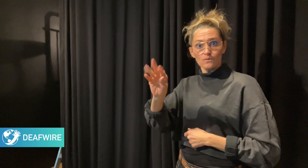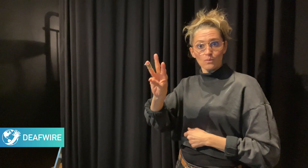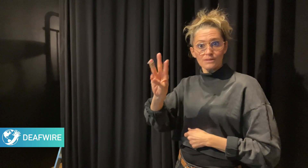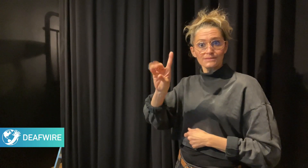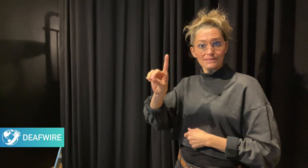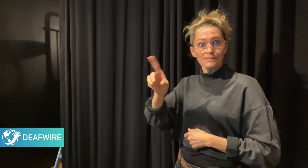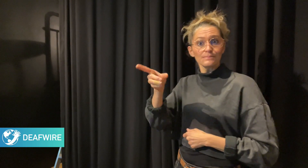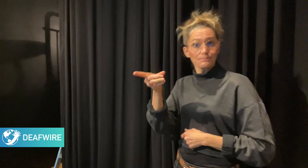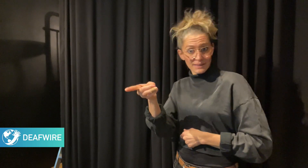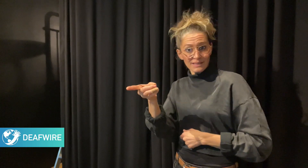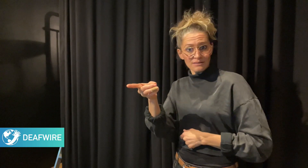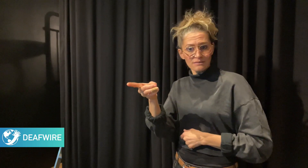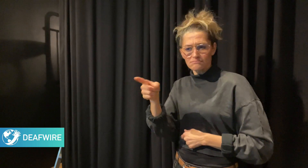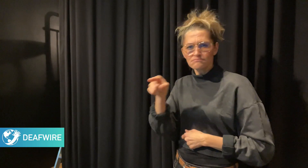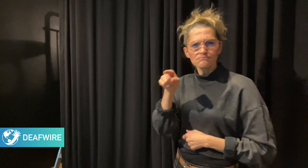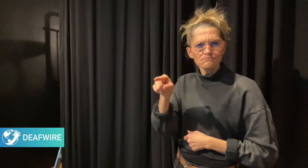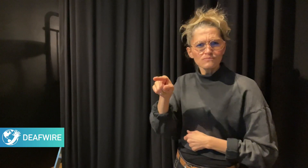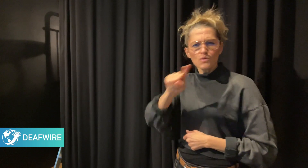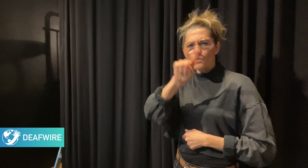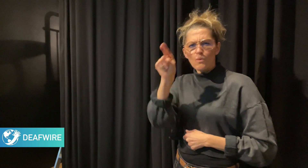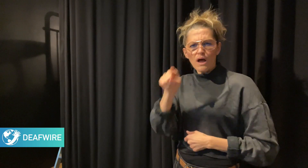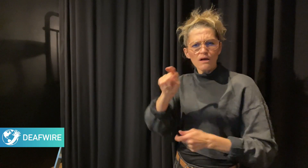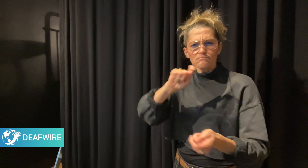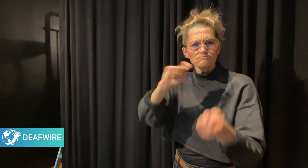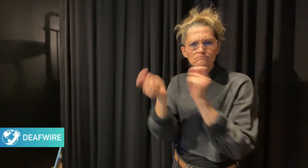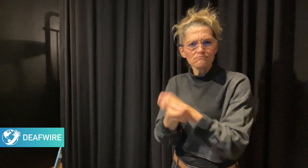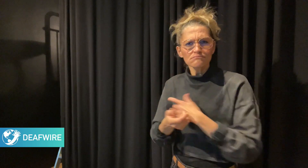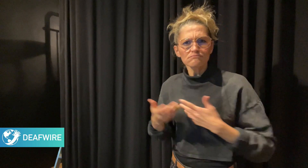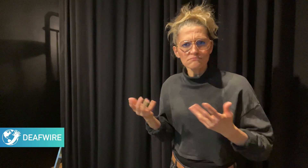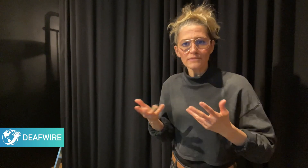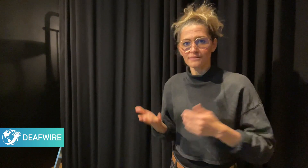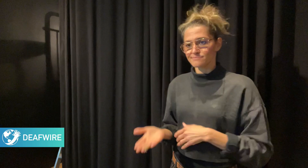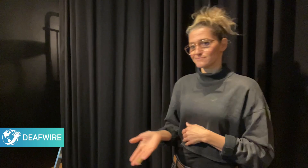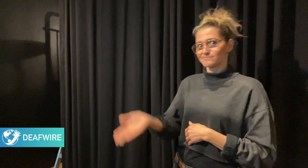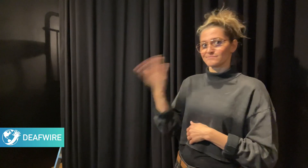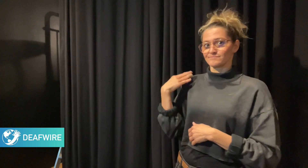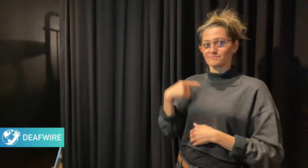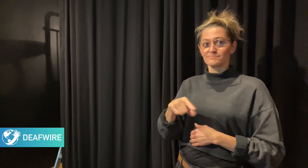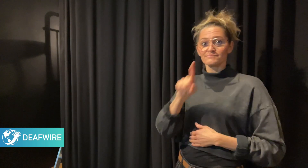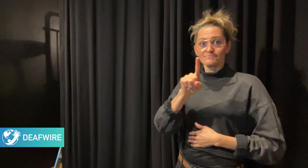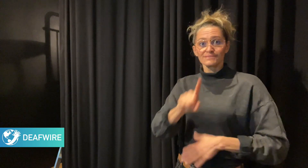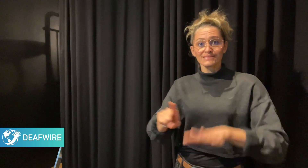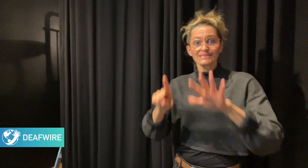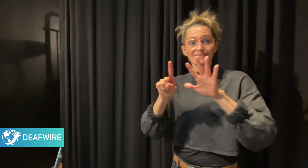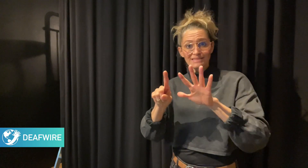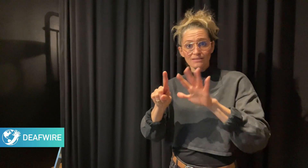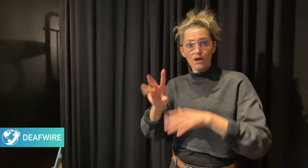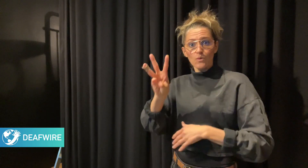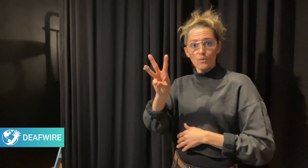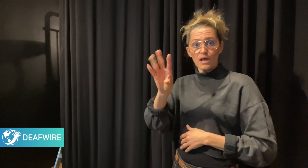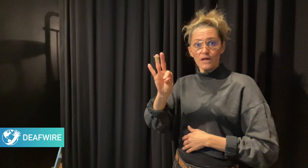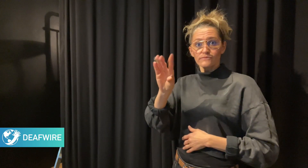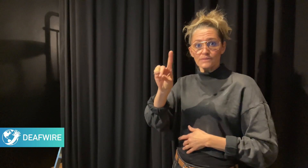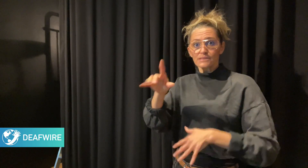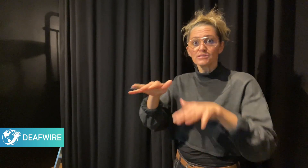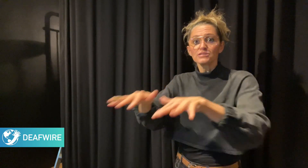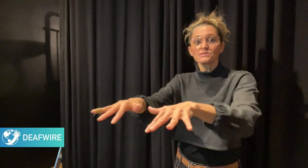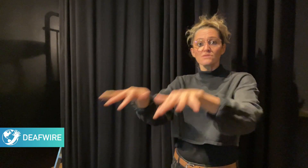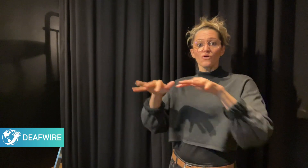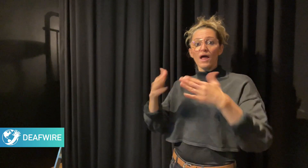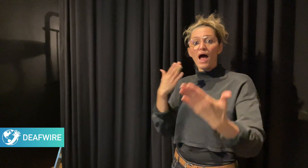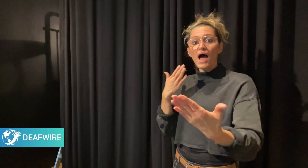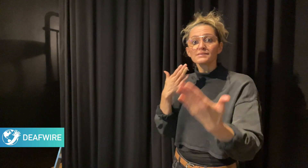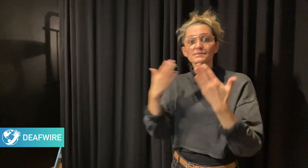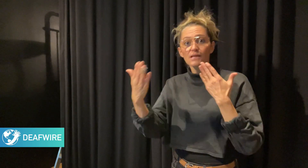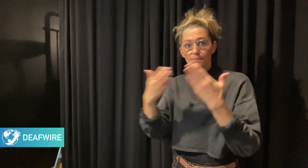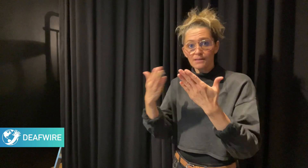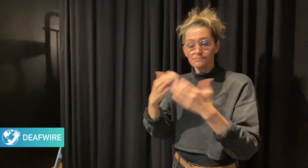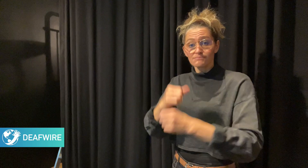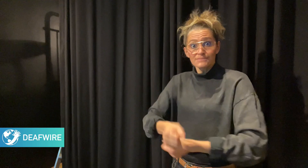as requested by delegates at the 16th WFD General Assembly.